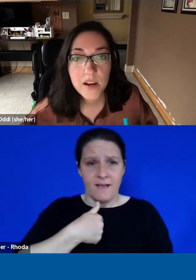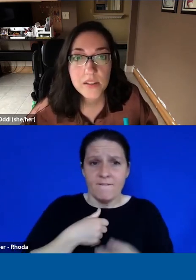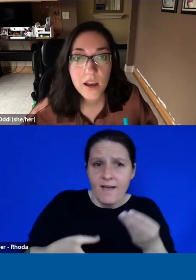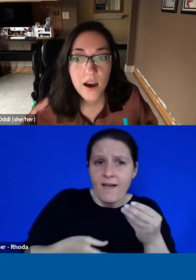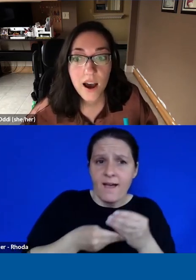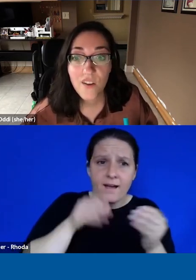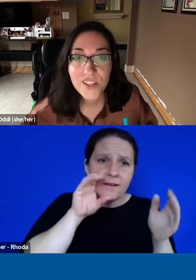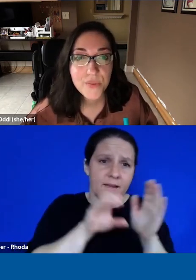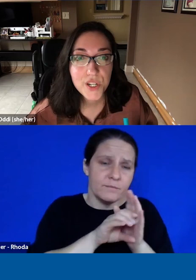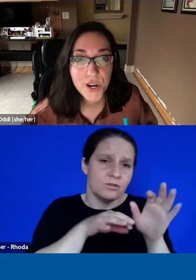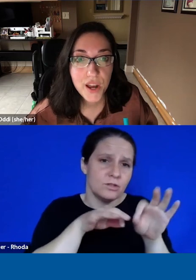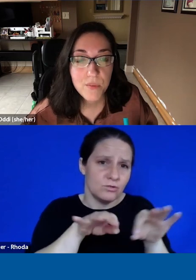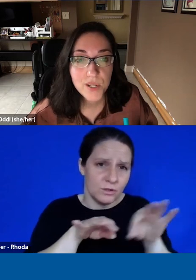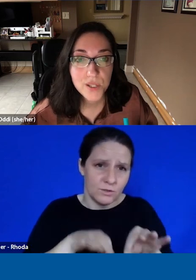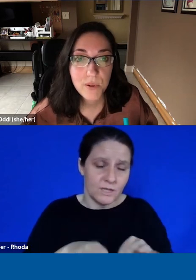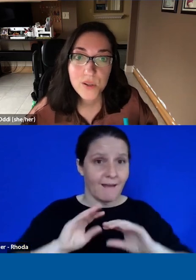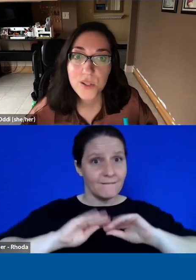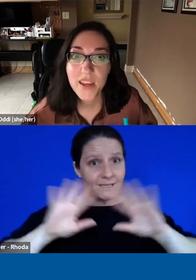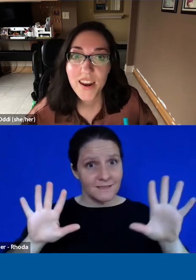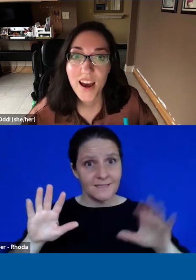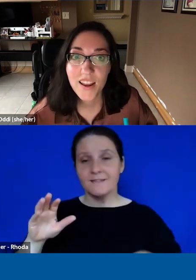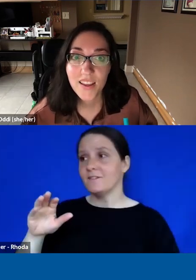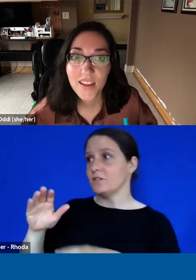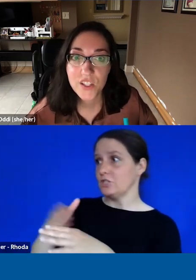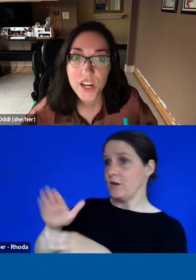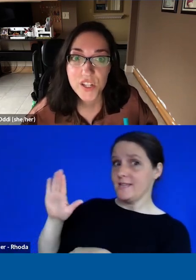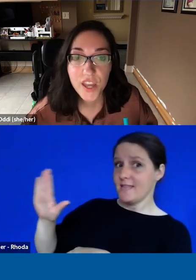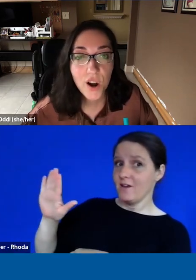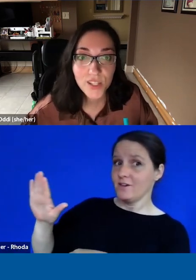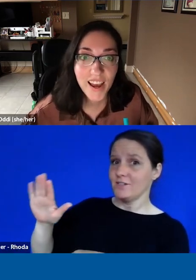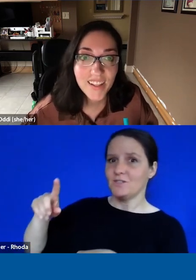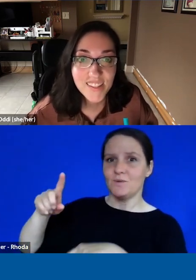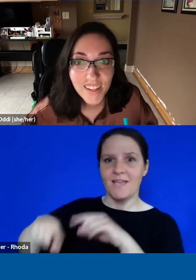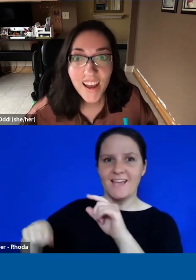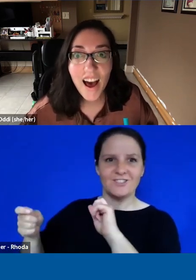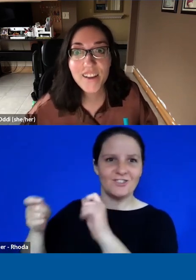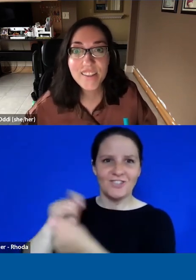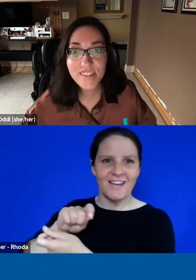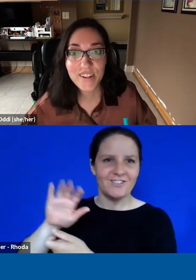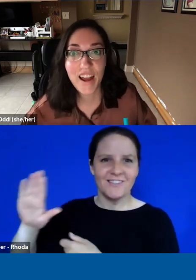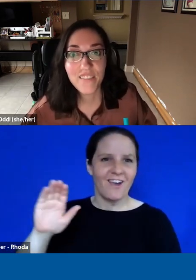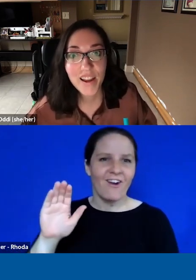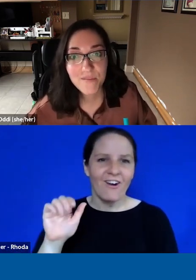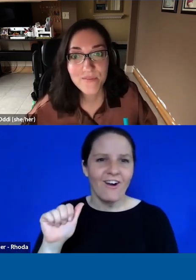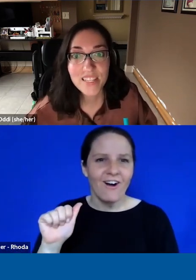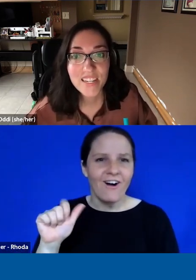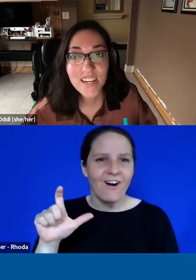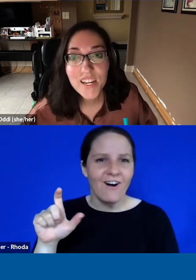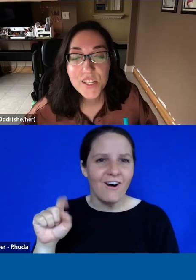because obviously when you're sharing another person's post, you cannot change their alt text since you don't have that capability